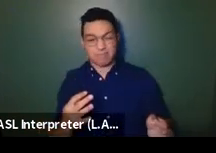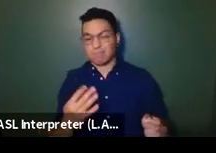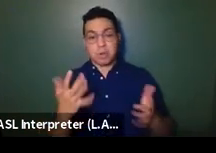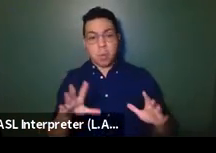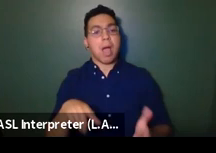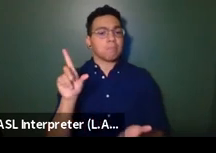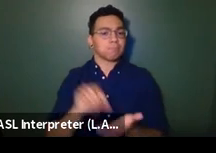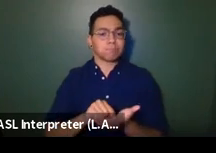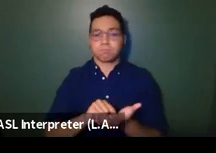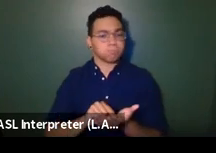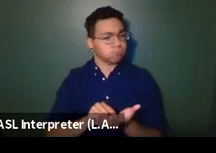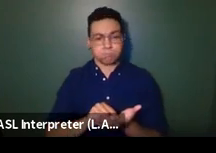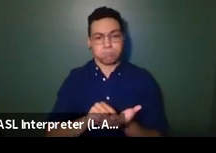ESD 189 - Amy Colburn: It tells it asked me if I'm sure